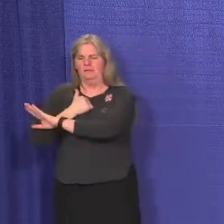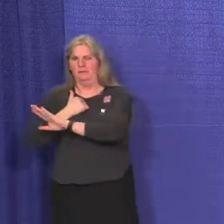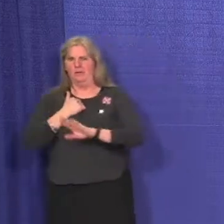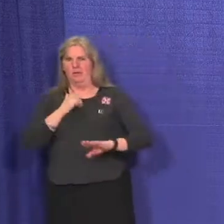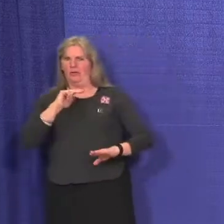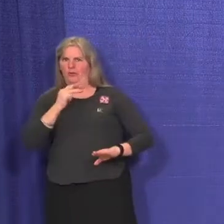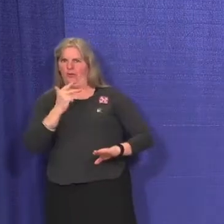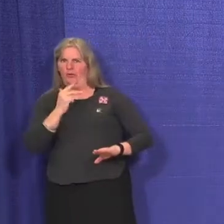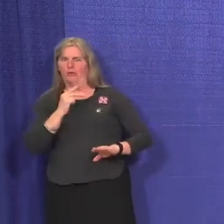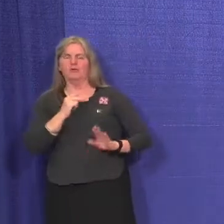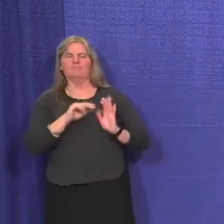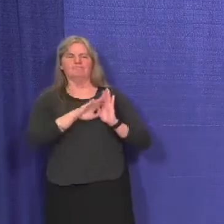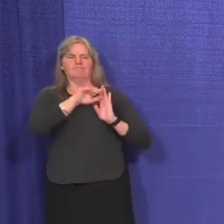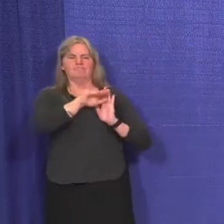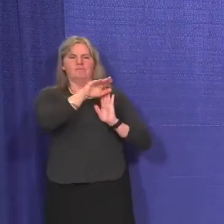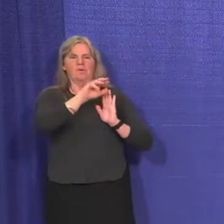I think they call it the